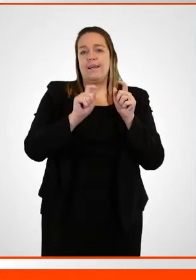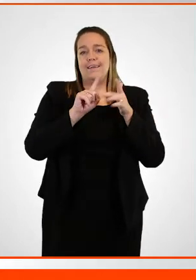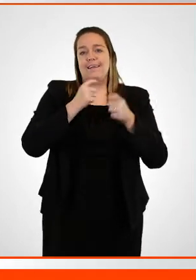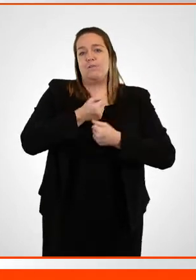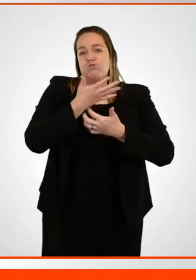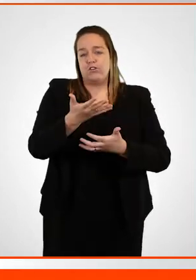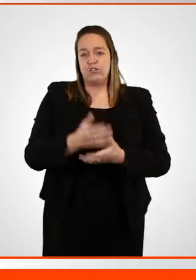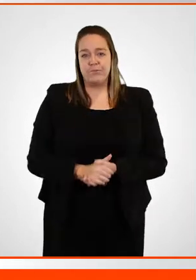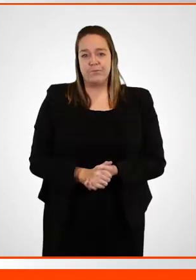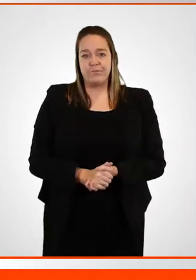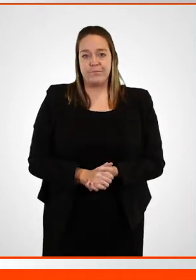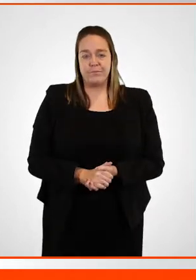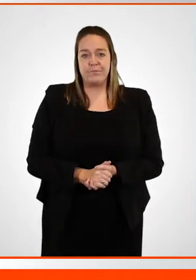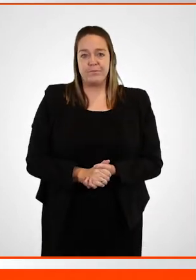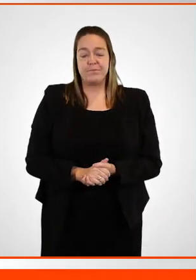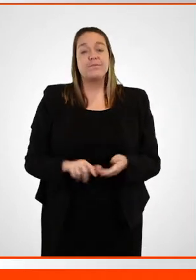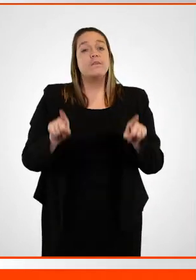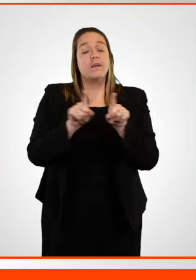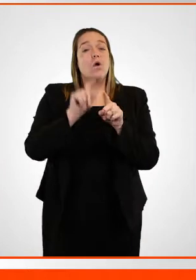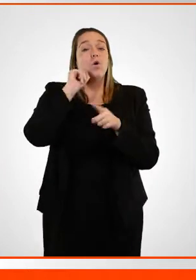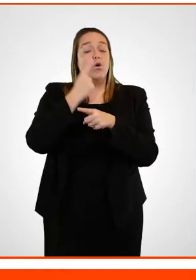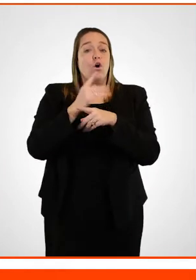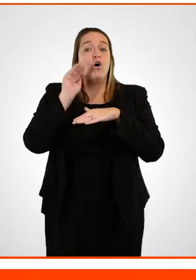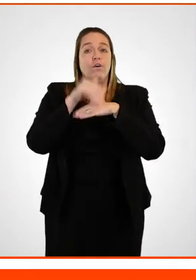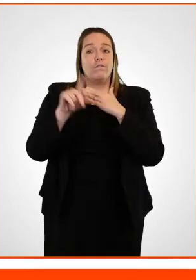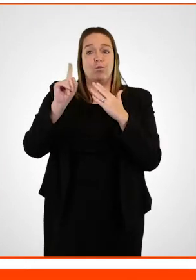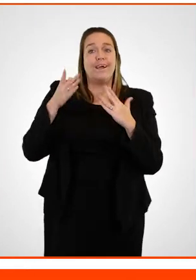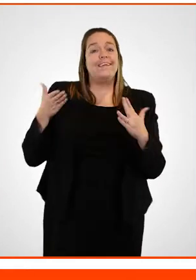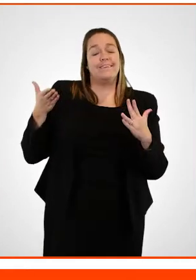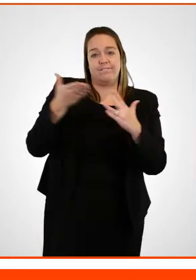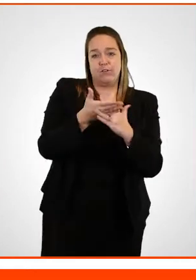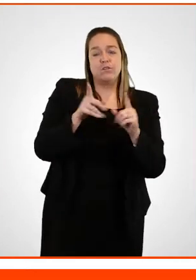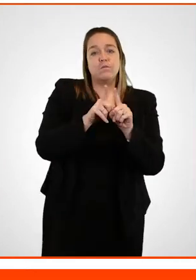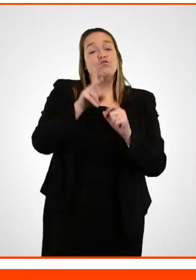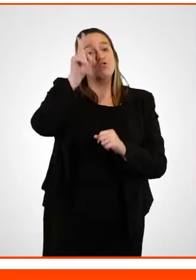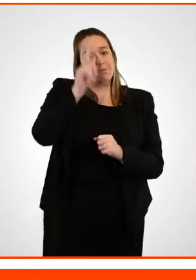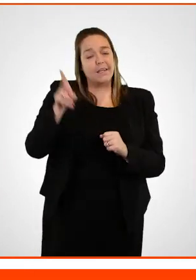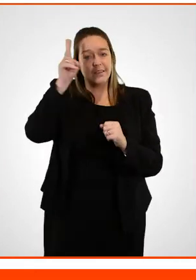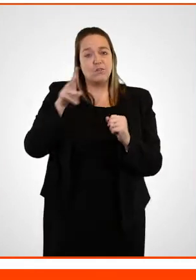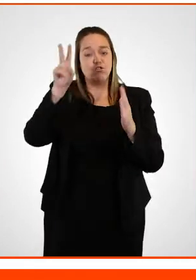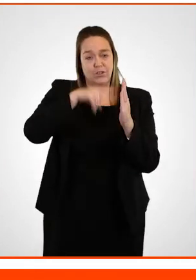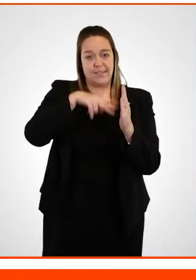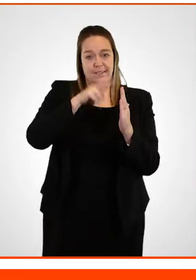So what I'm going to talk about now is interventions, that repeated readings focus, and what I'm going to do